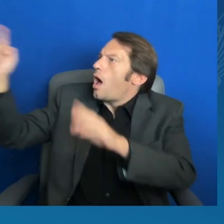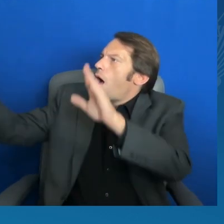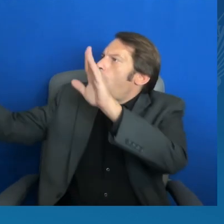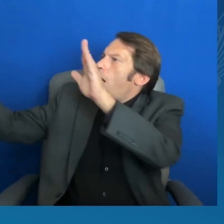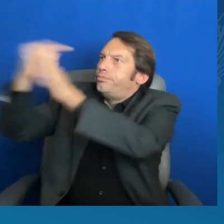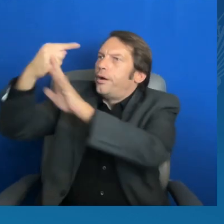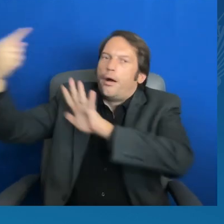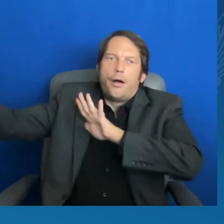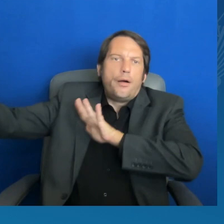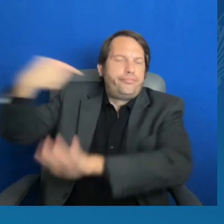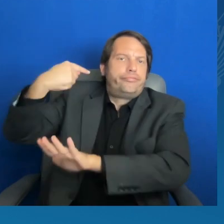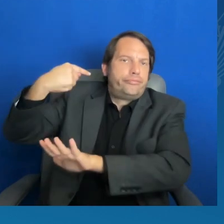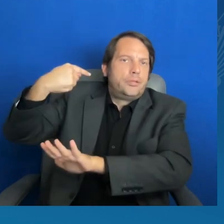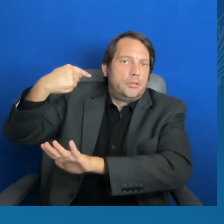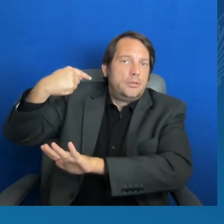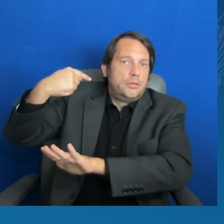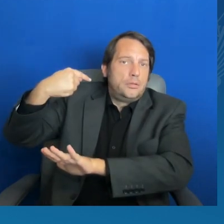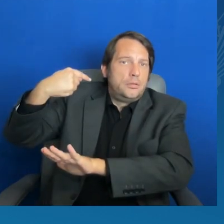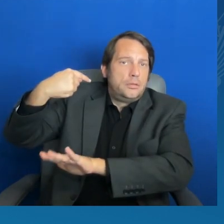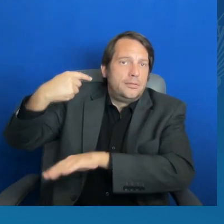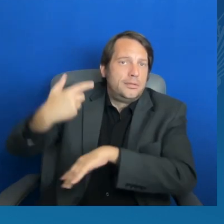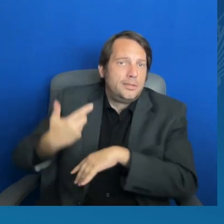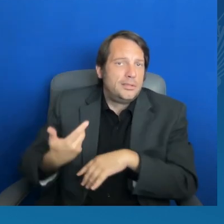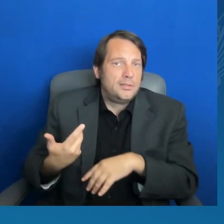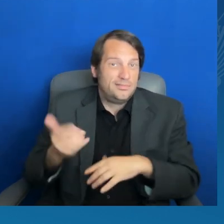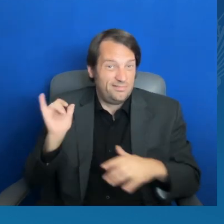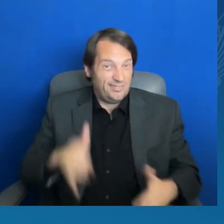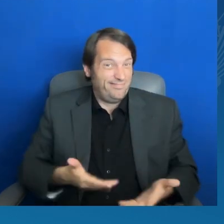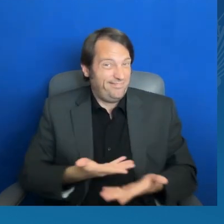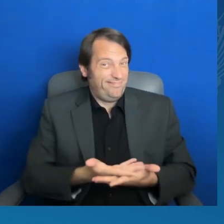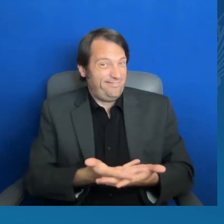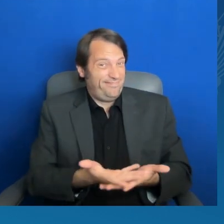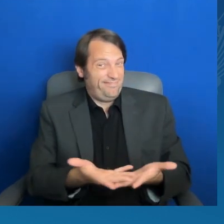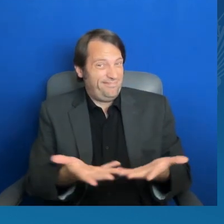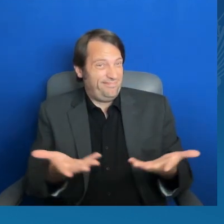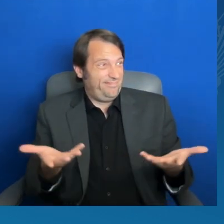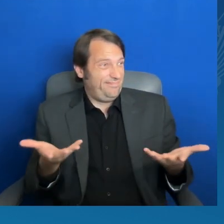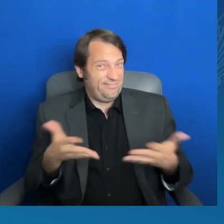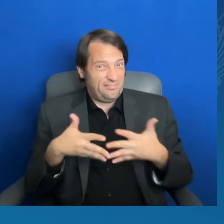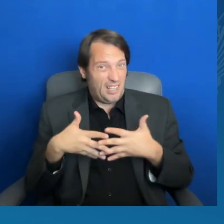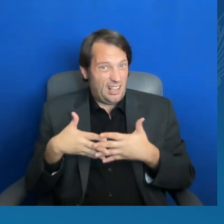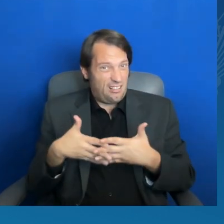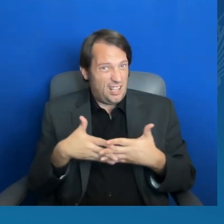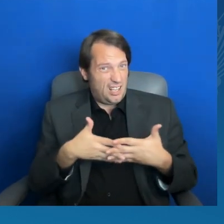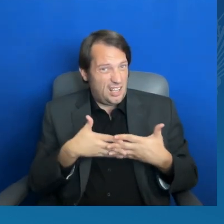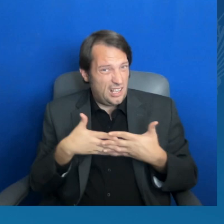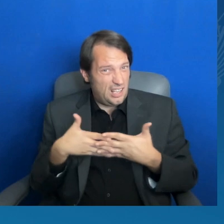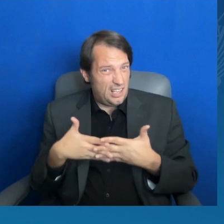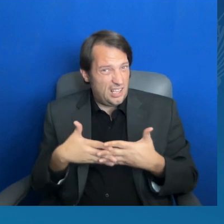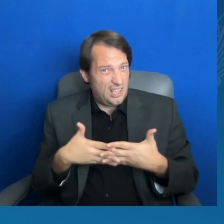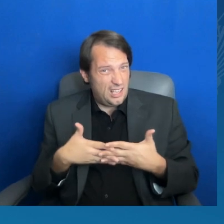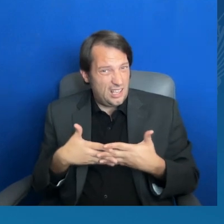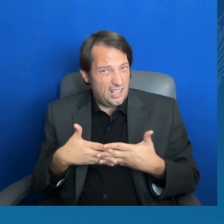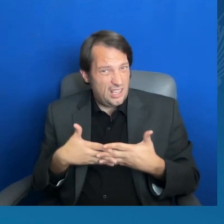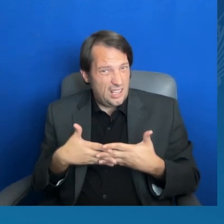And this kind of self-inflicted harm has got to stop.